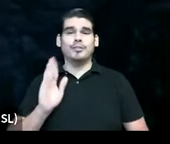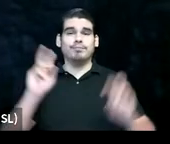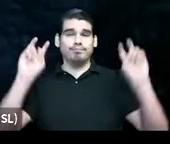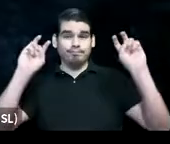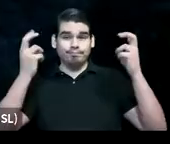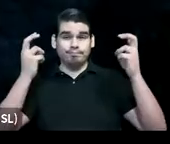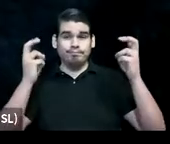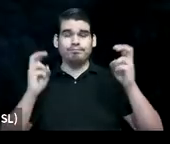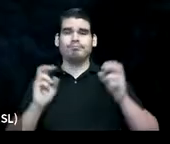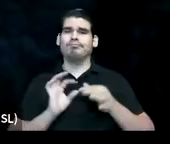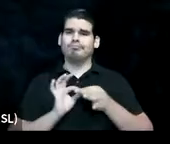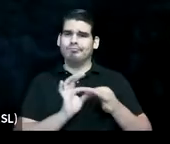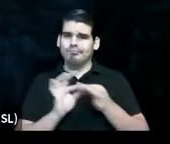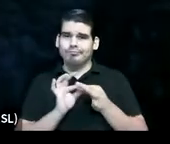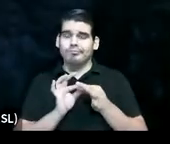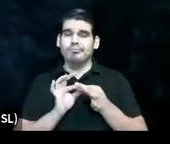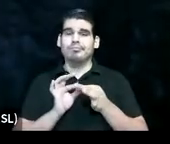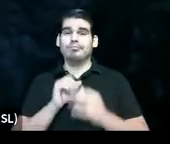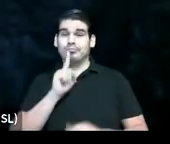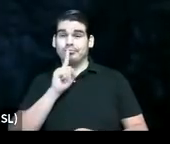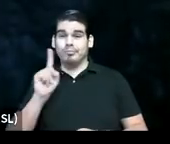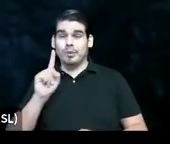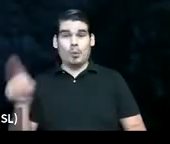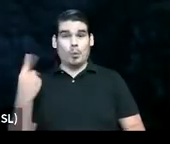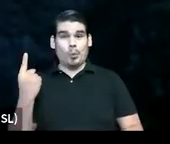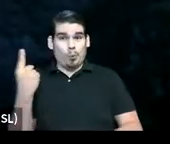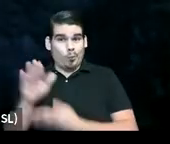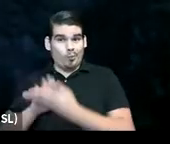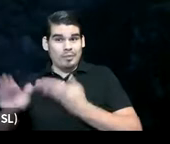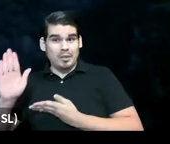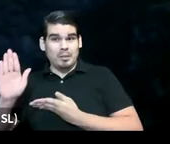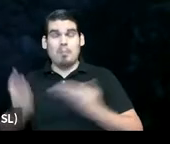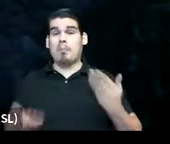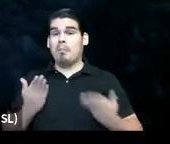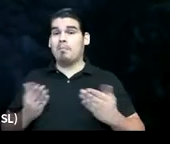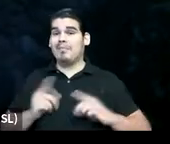Sorry, and and blank my mind. But those are all things to know right